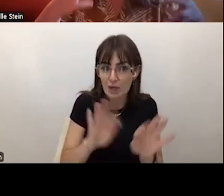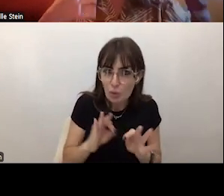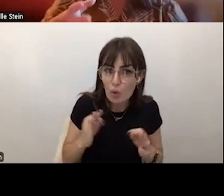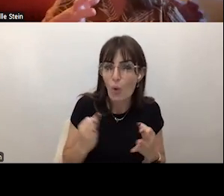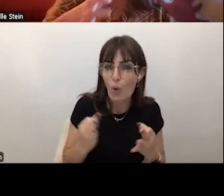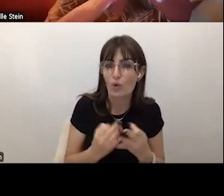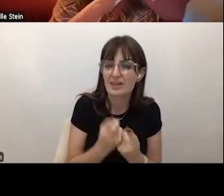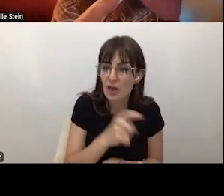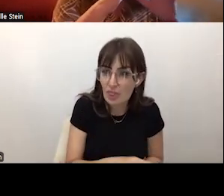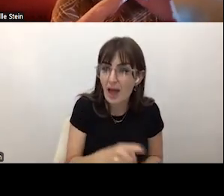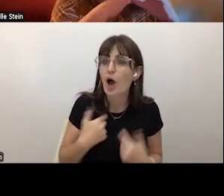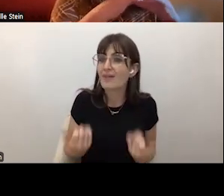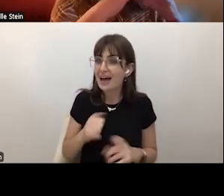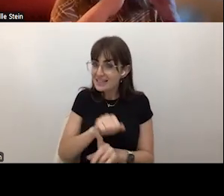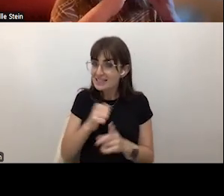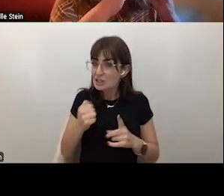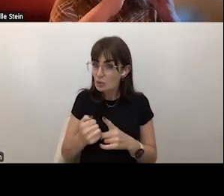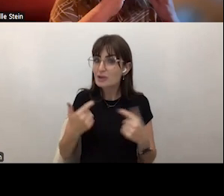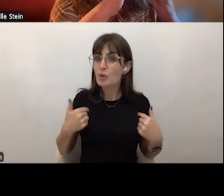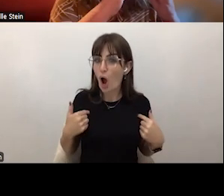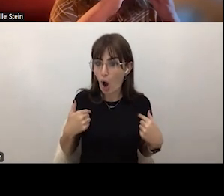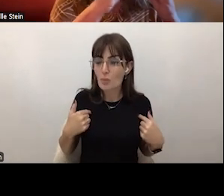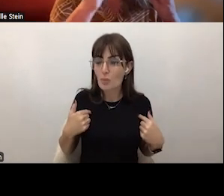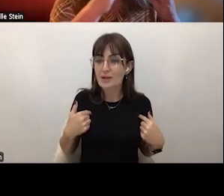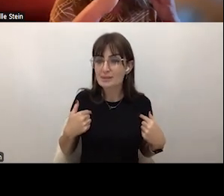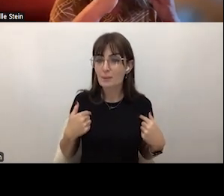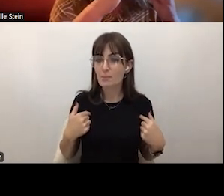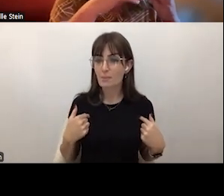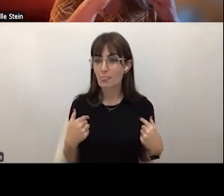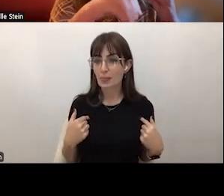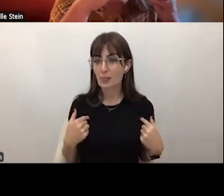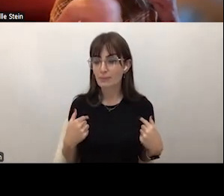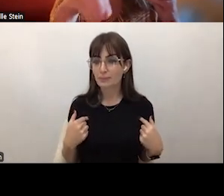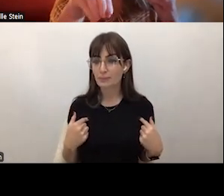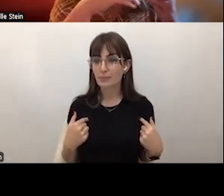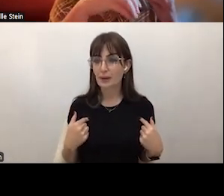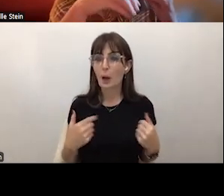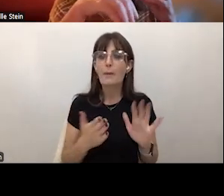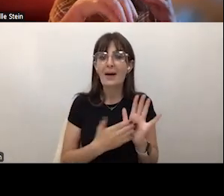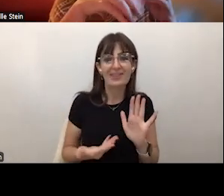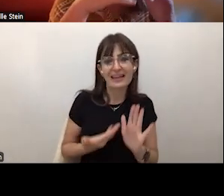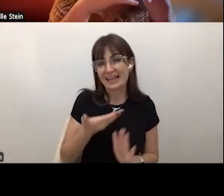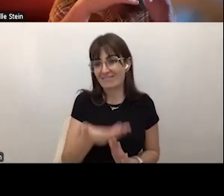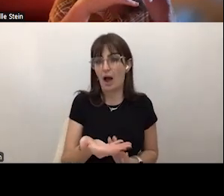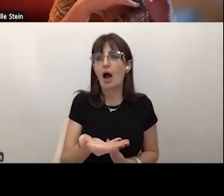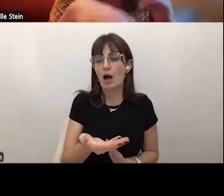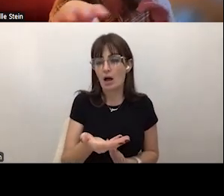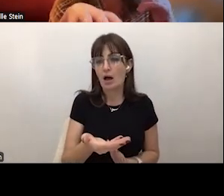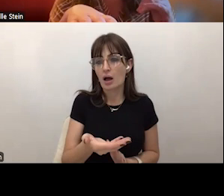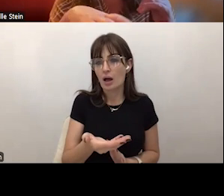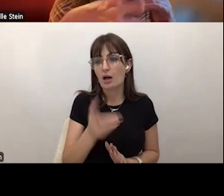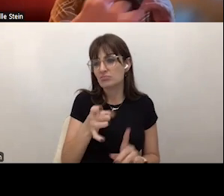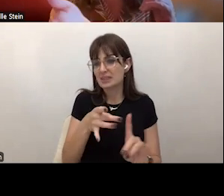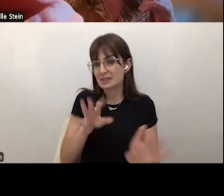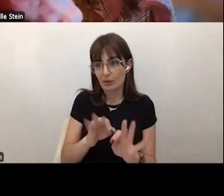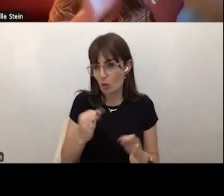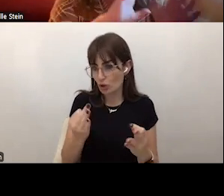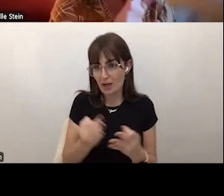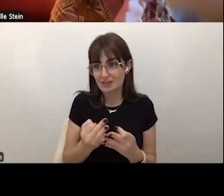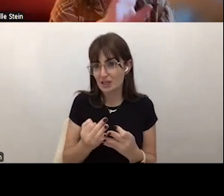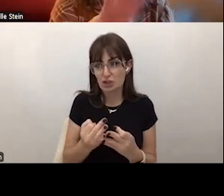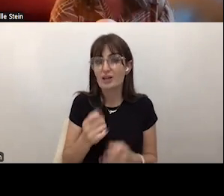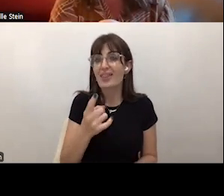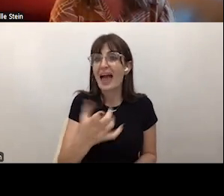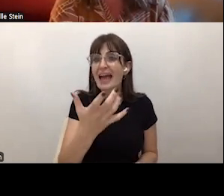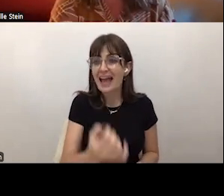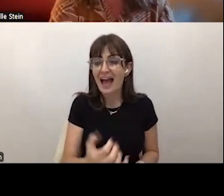I have had a situation where I was a monthly giver to a particular organisation. They had a big